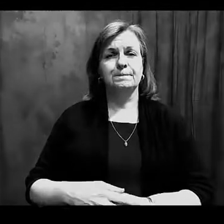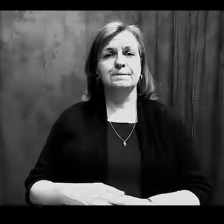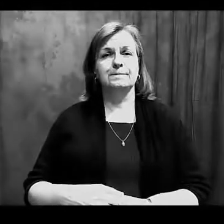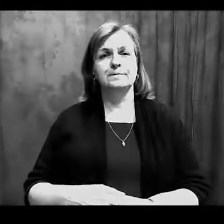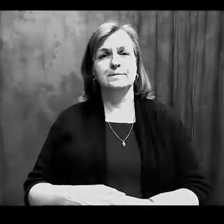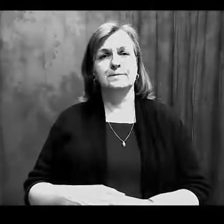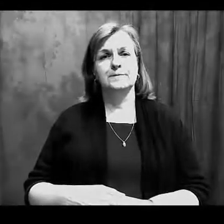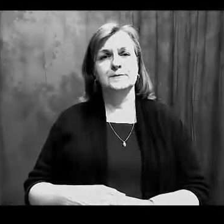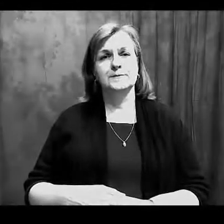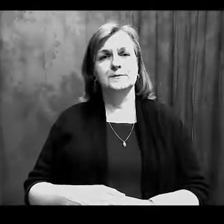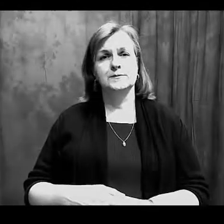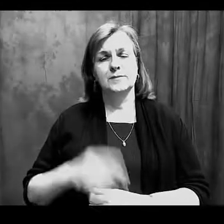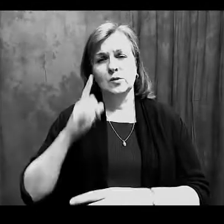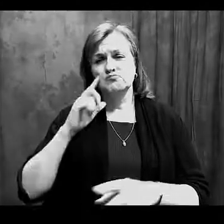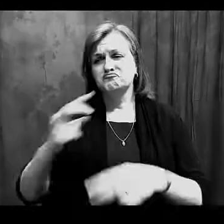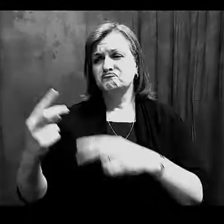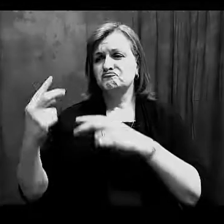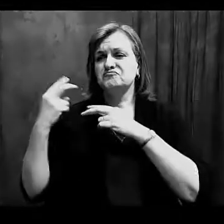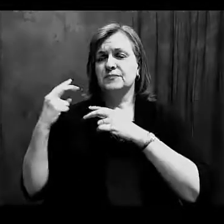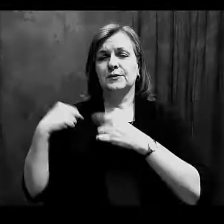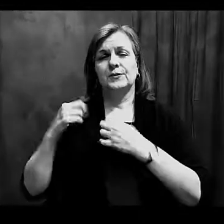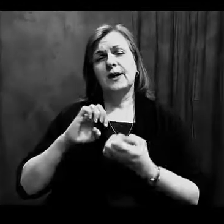when we look at evolutionary history